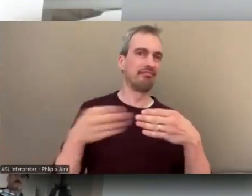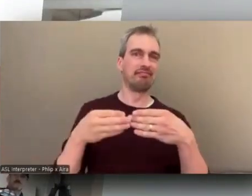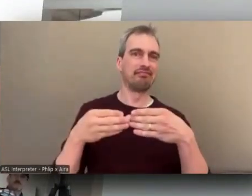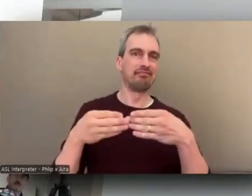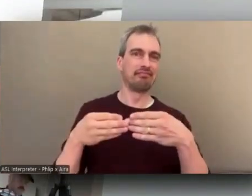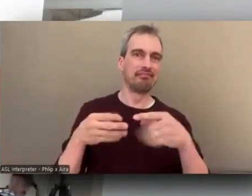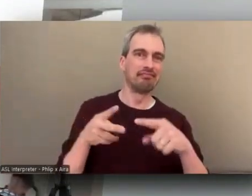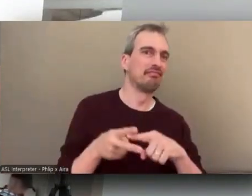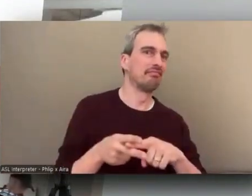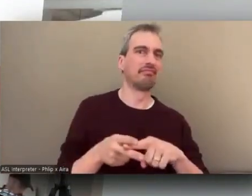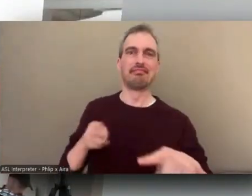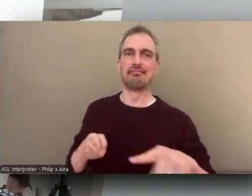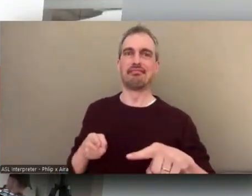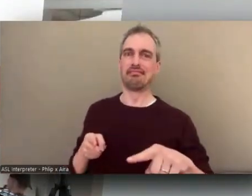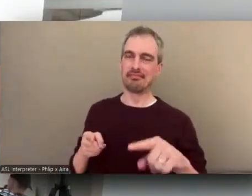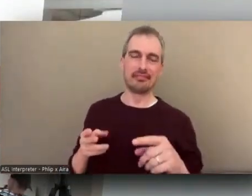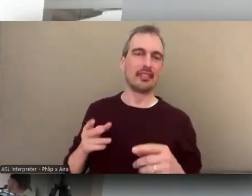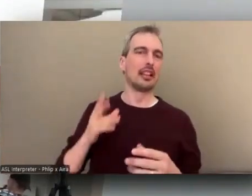I'm curious what you feel like is standing in the way of that.